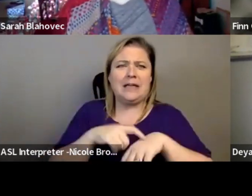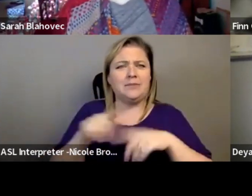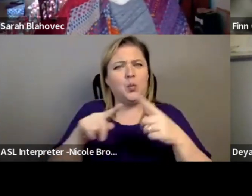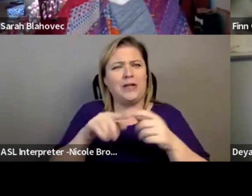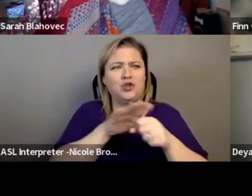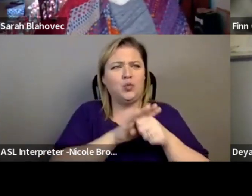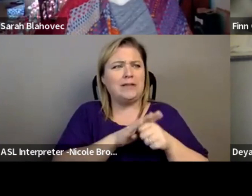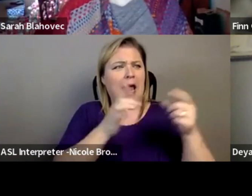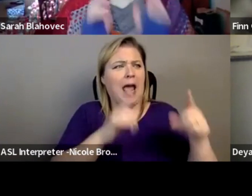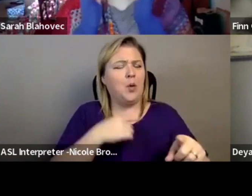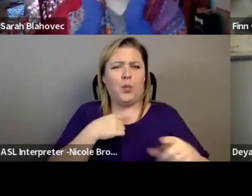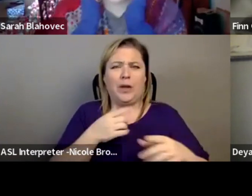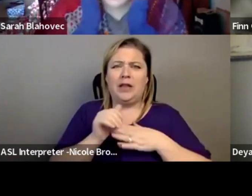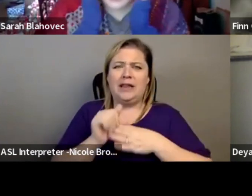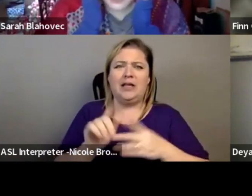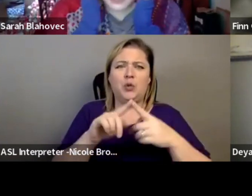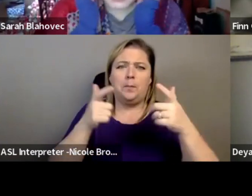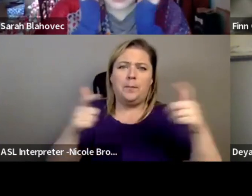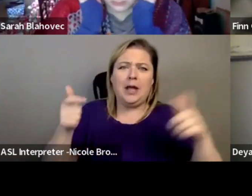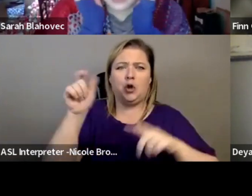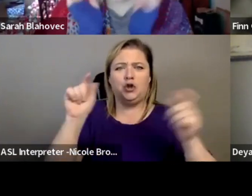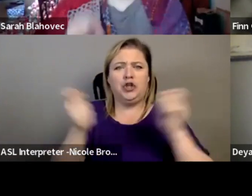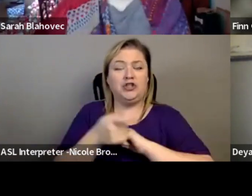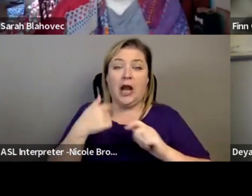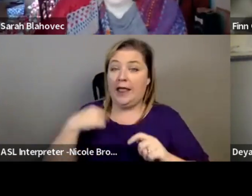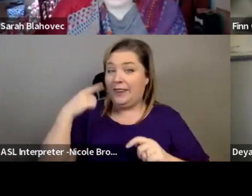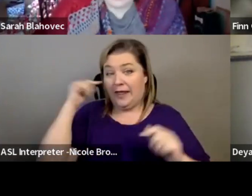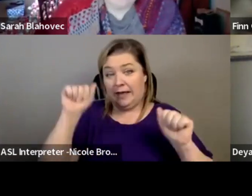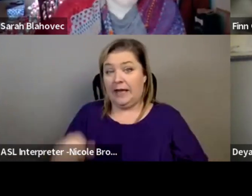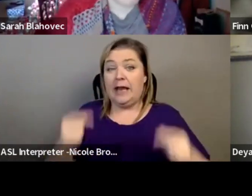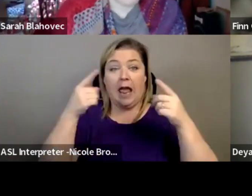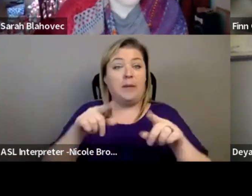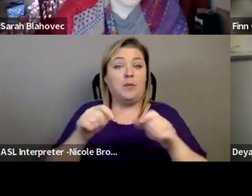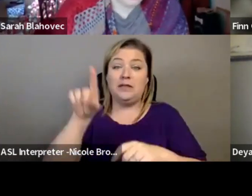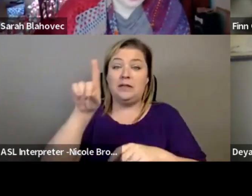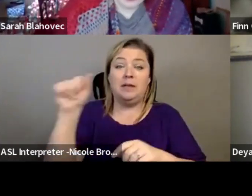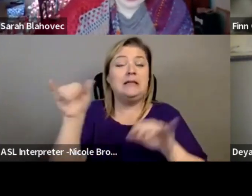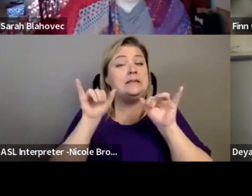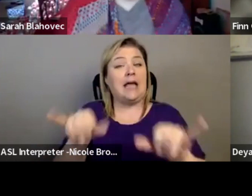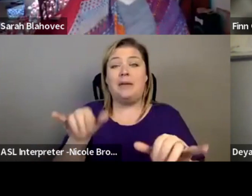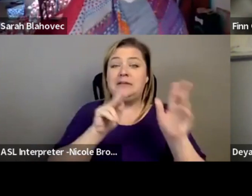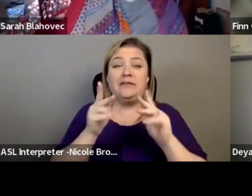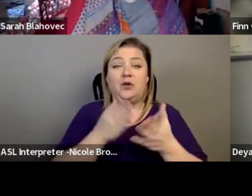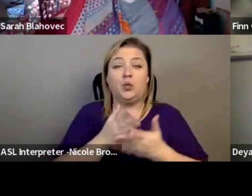lead to bigger changes. And I think that can happen with disability, just as it happened with the civil rights movement. You had black soldiers coming